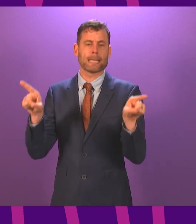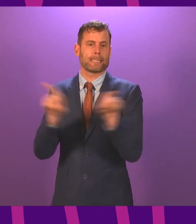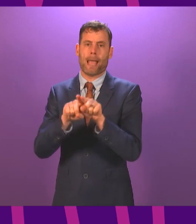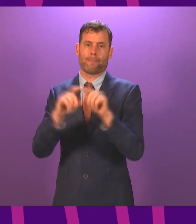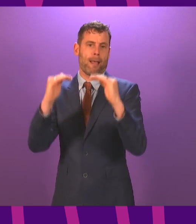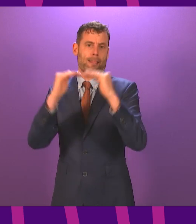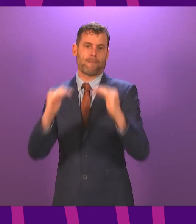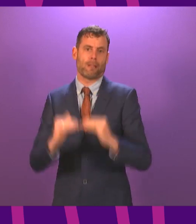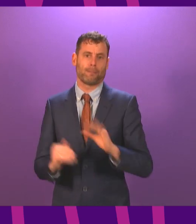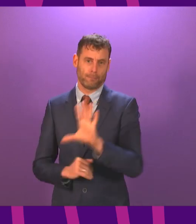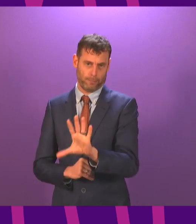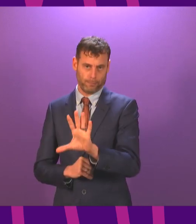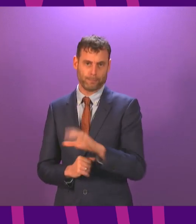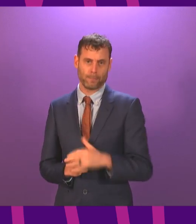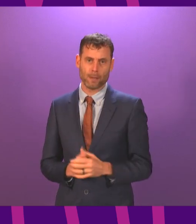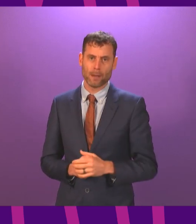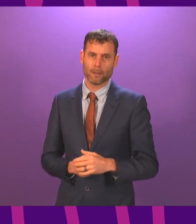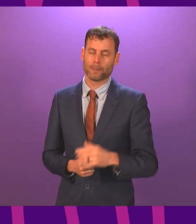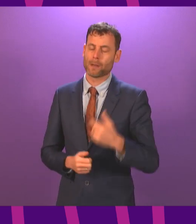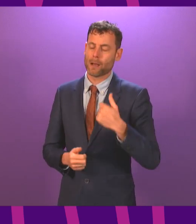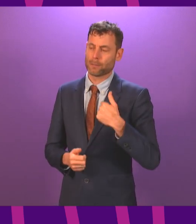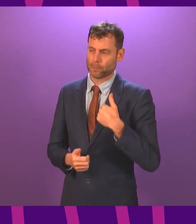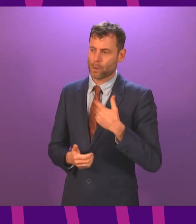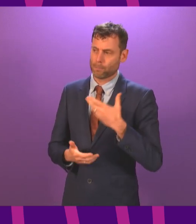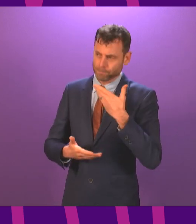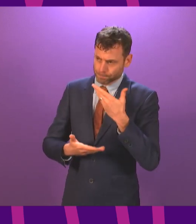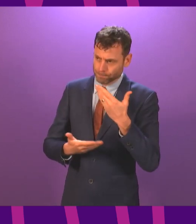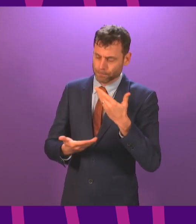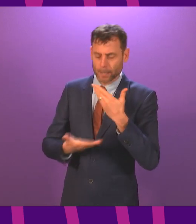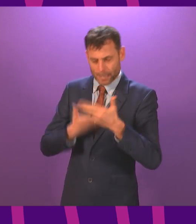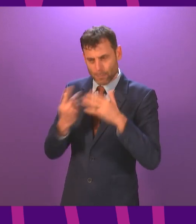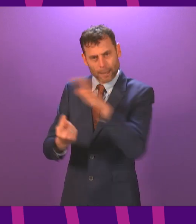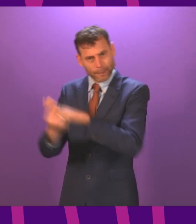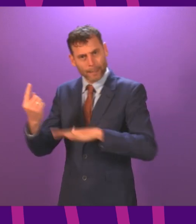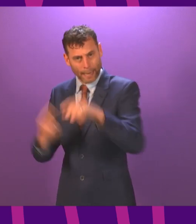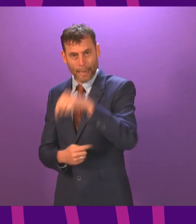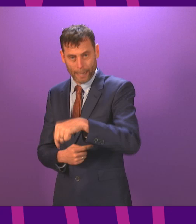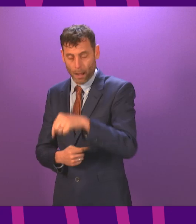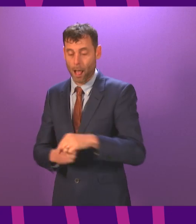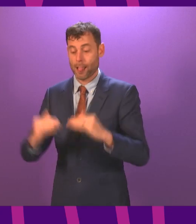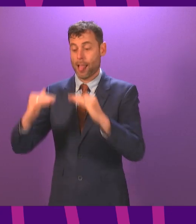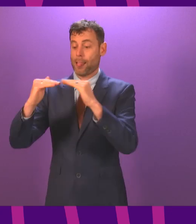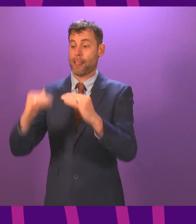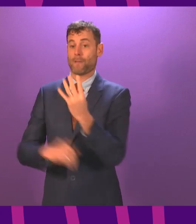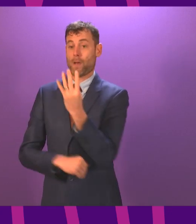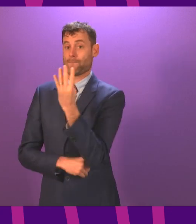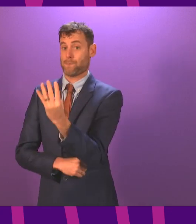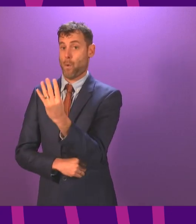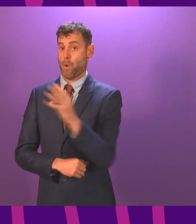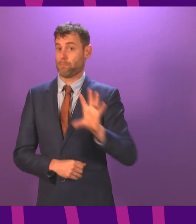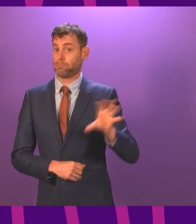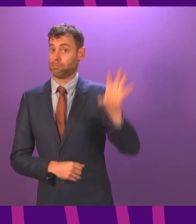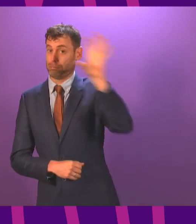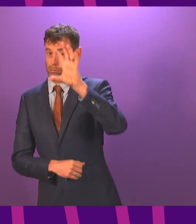levels this week. I remind members that it is also the case that the level 4 restrictions that are in